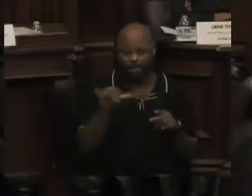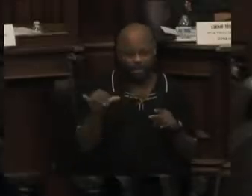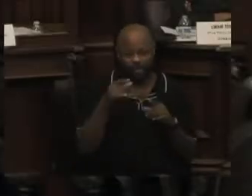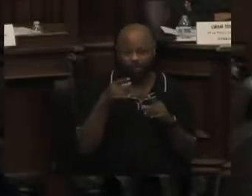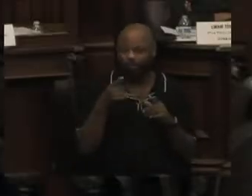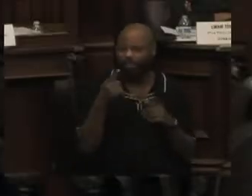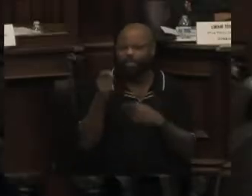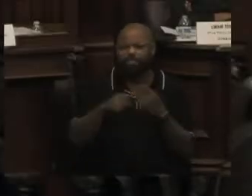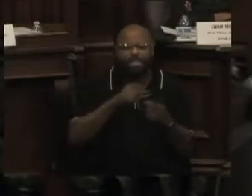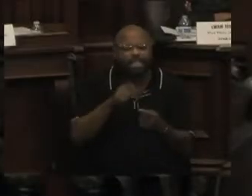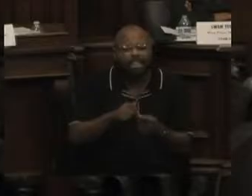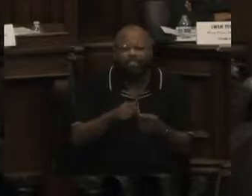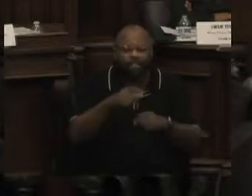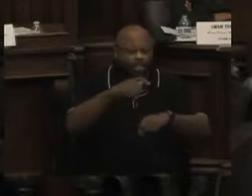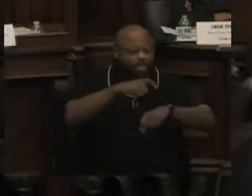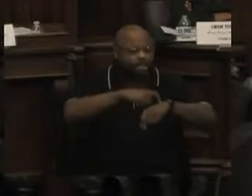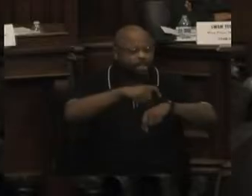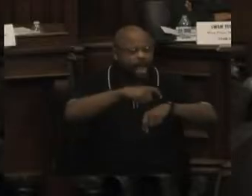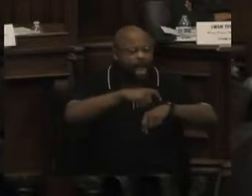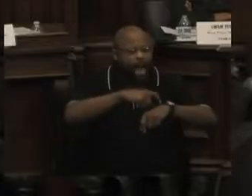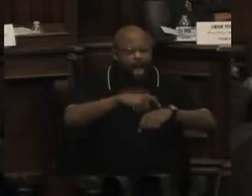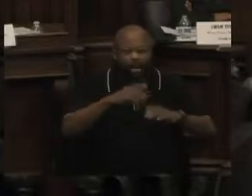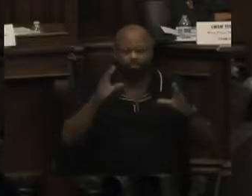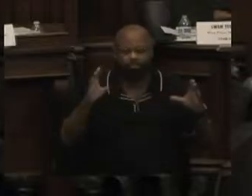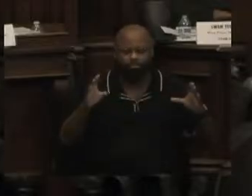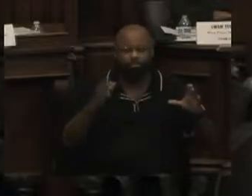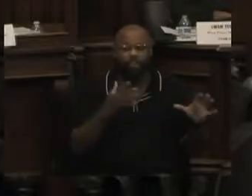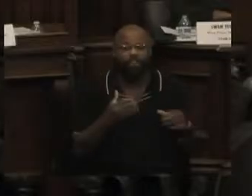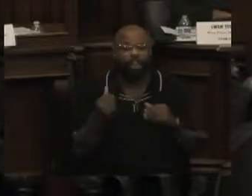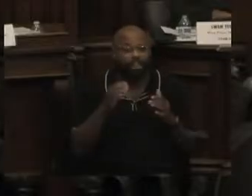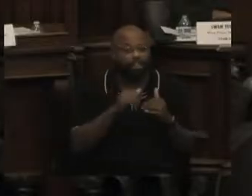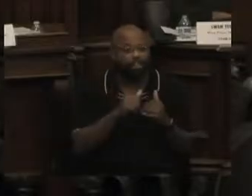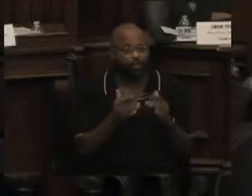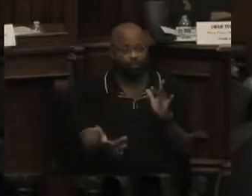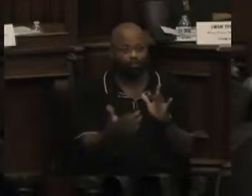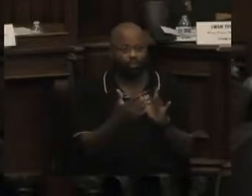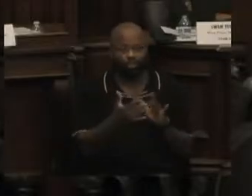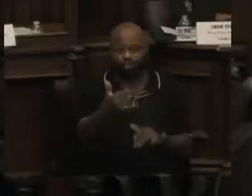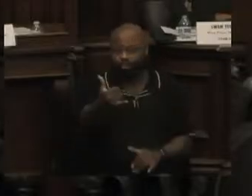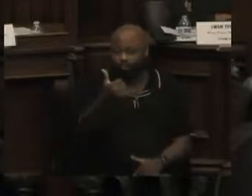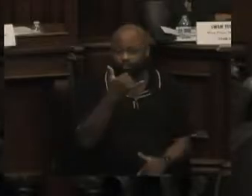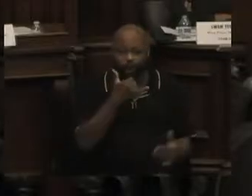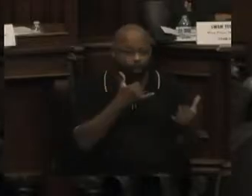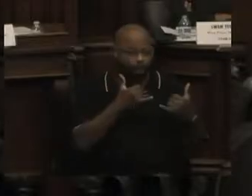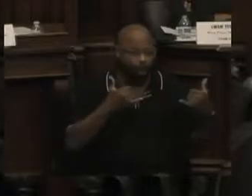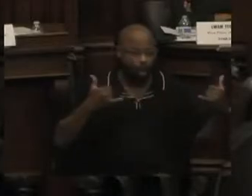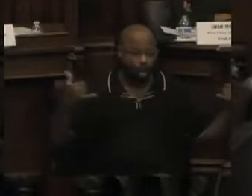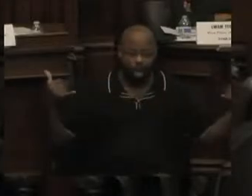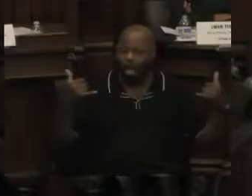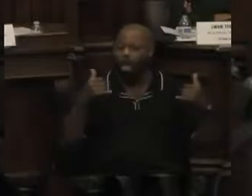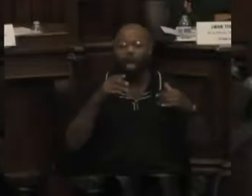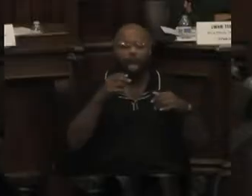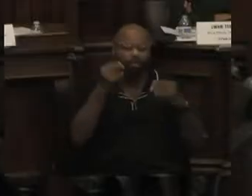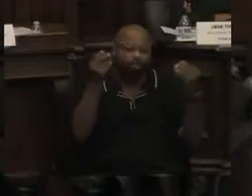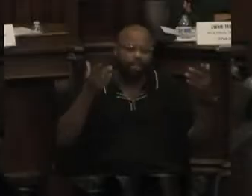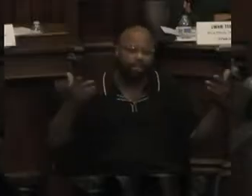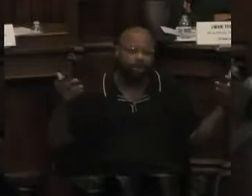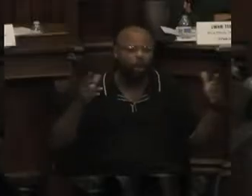building to work in. So I just want to say, I appreciate you. That said to Leslie Point, I was going to make a similar